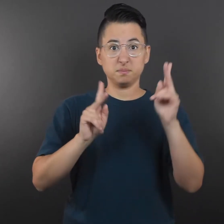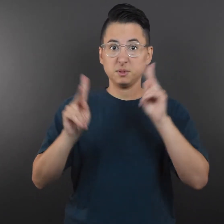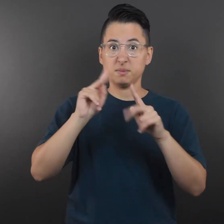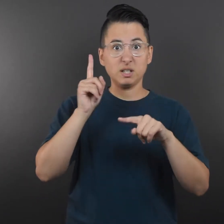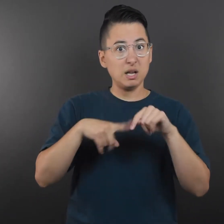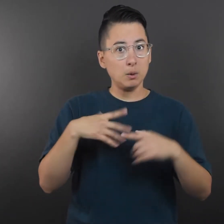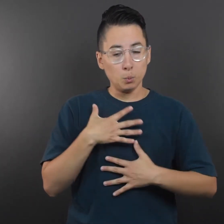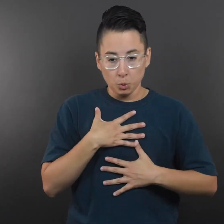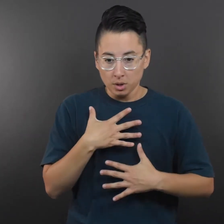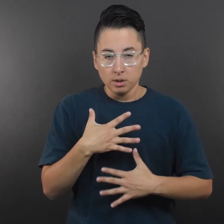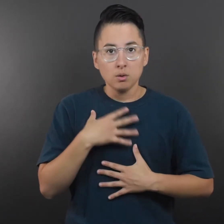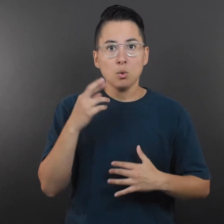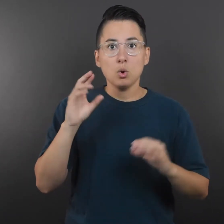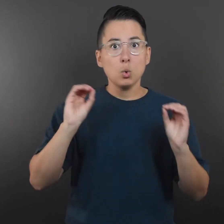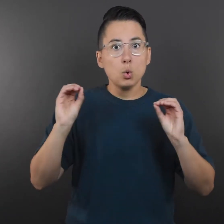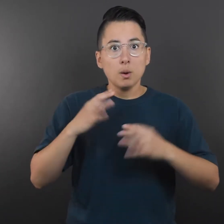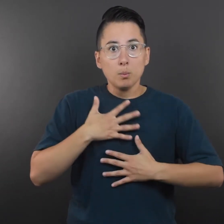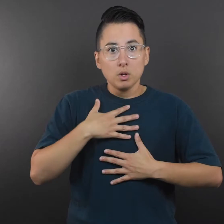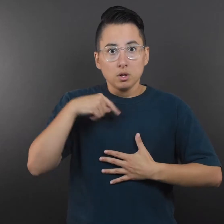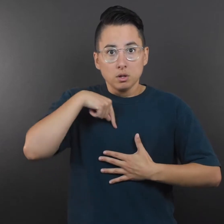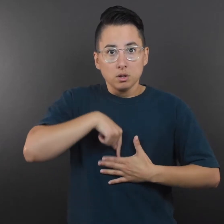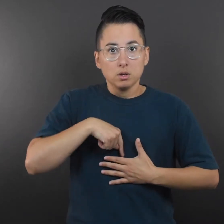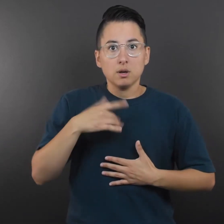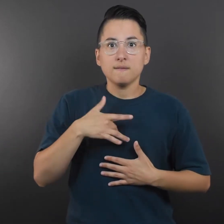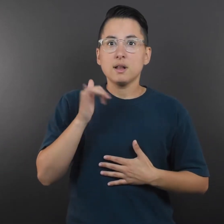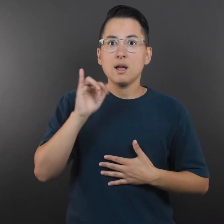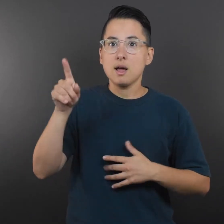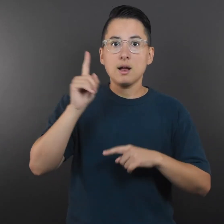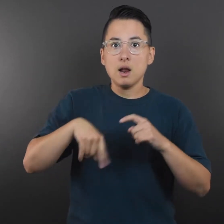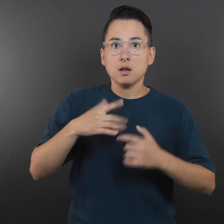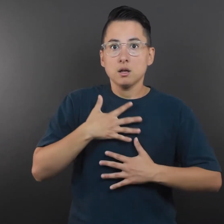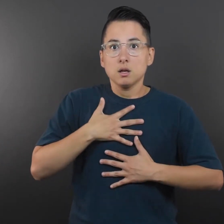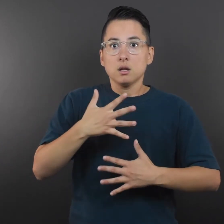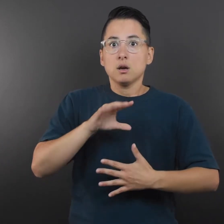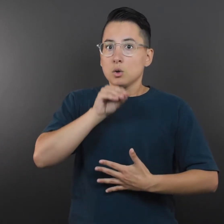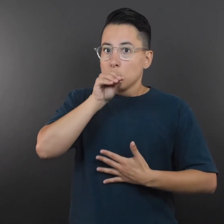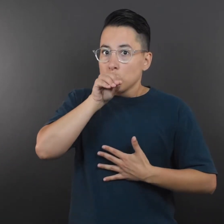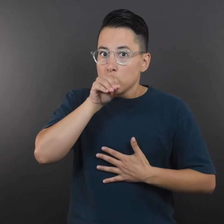they can’t catch their breath or feel breathless, as if they can’t get air out of their lungs.